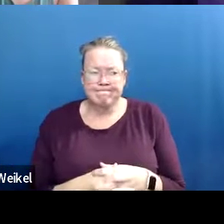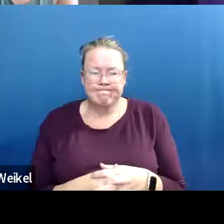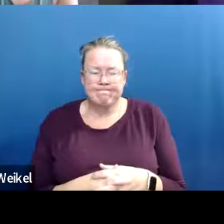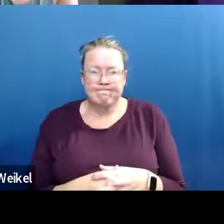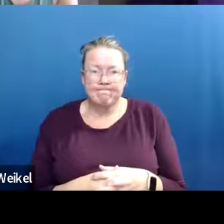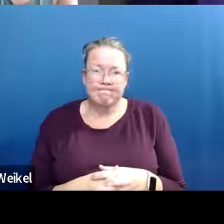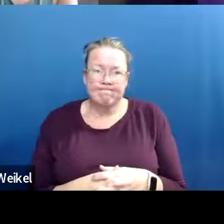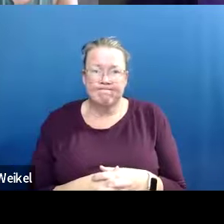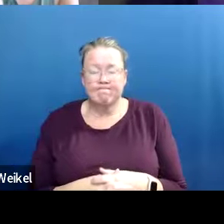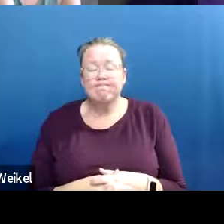Harm (He/Him): So